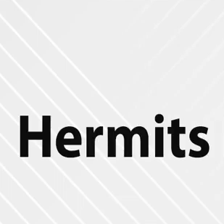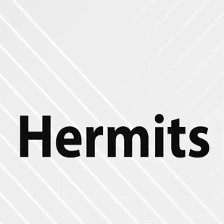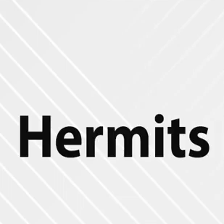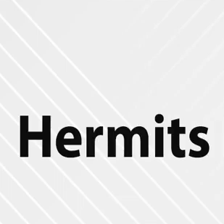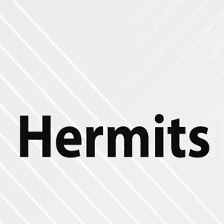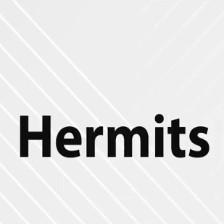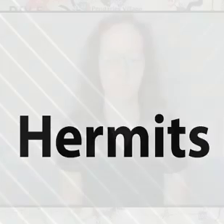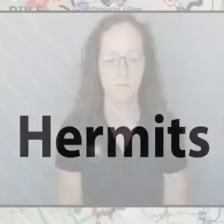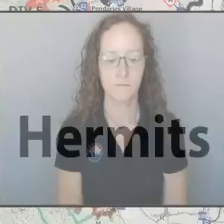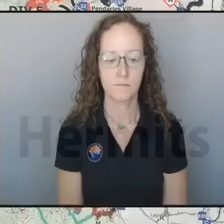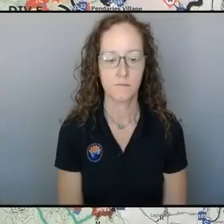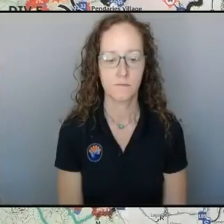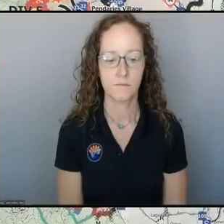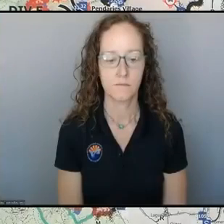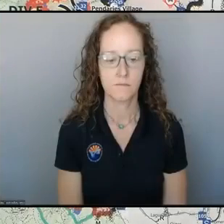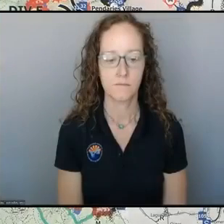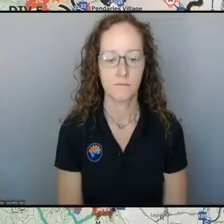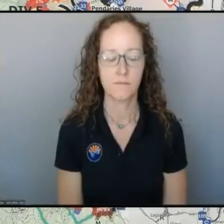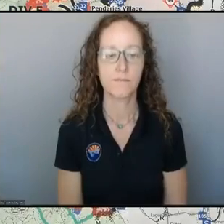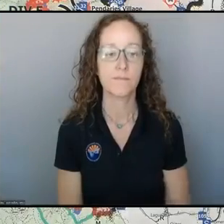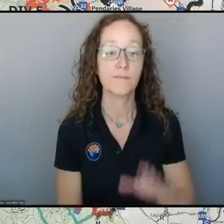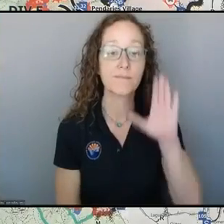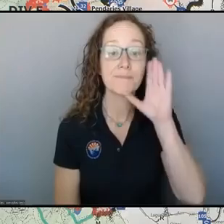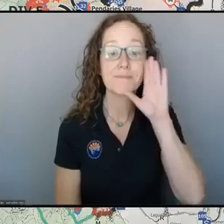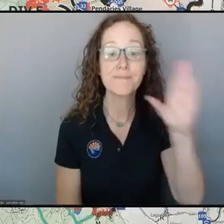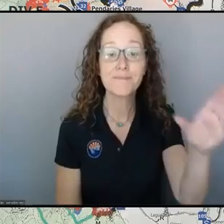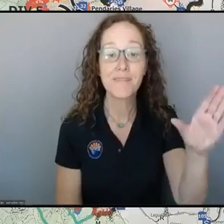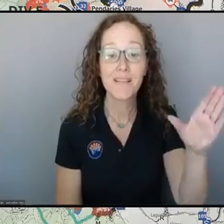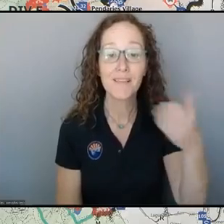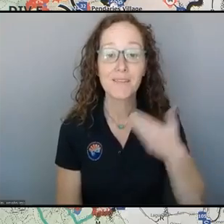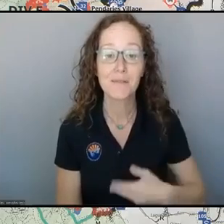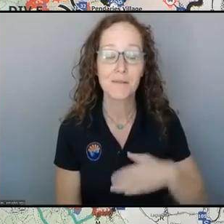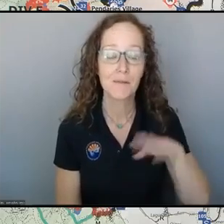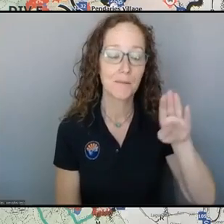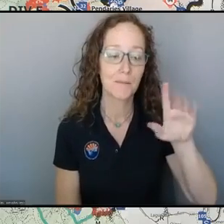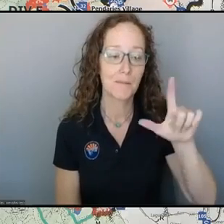Hello, everyone. Bladen Breitreiter, Incident